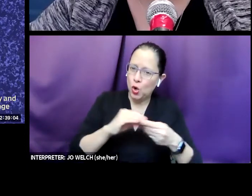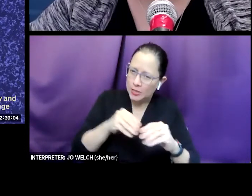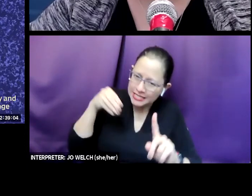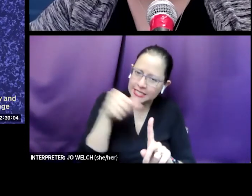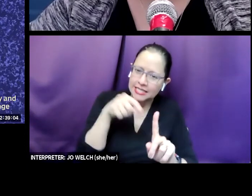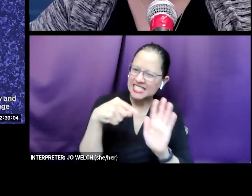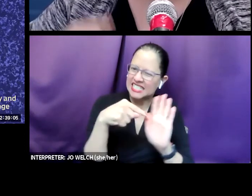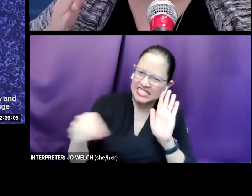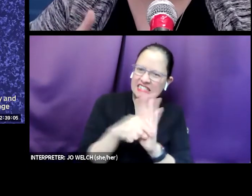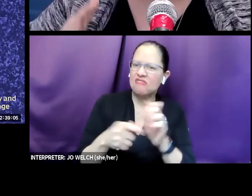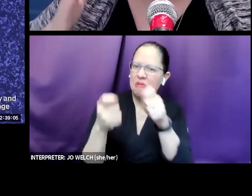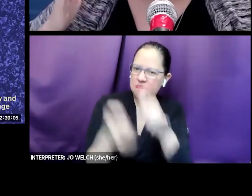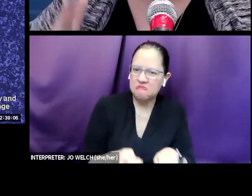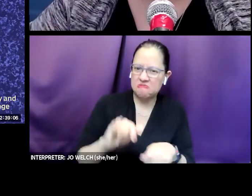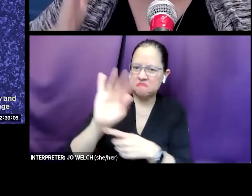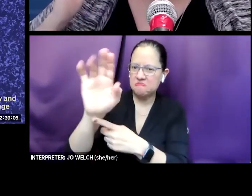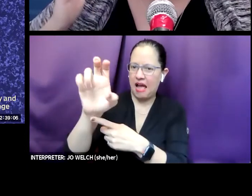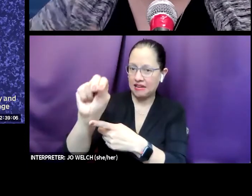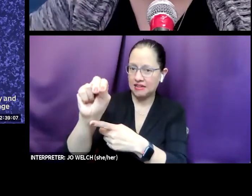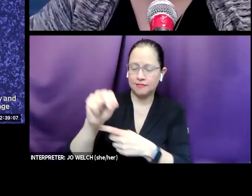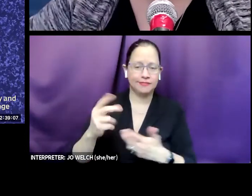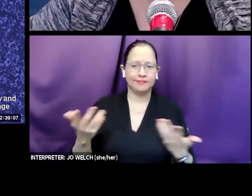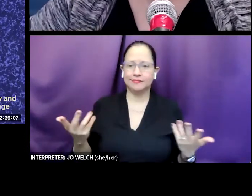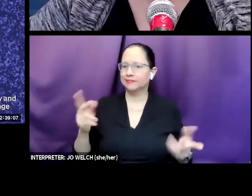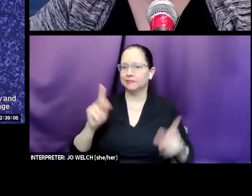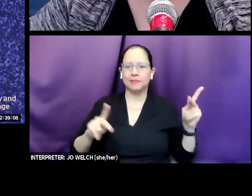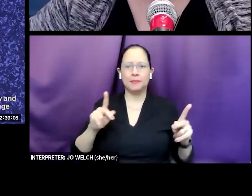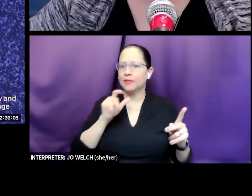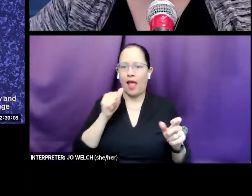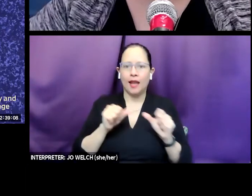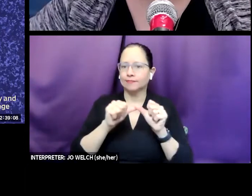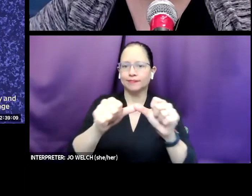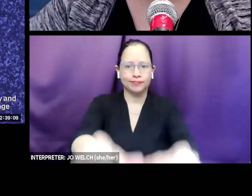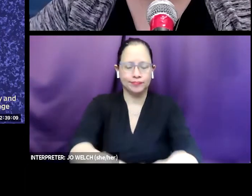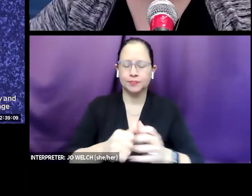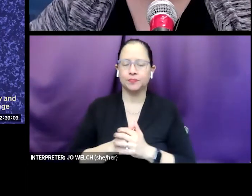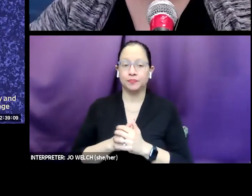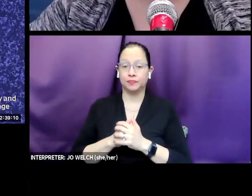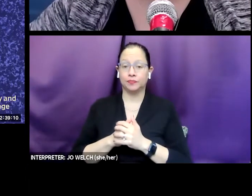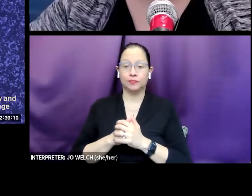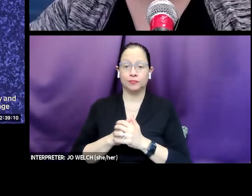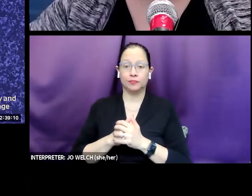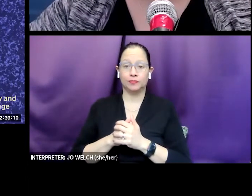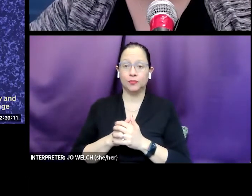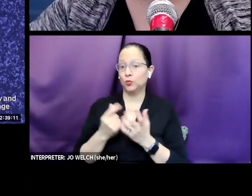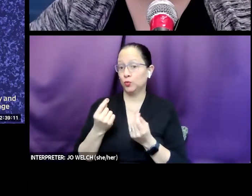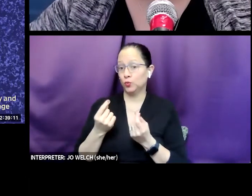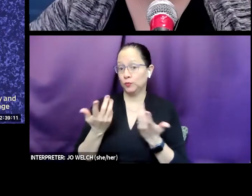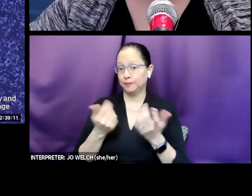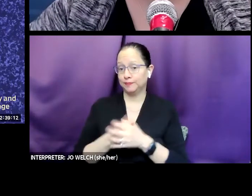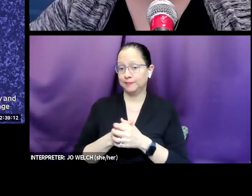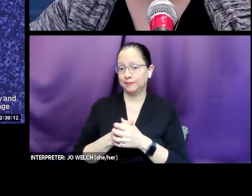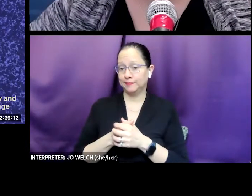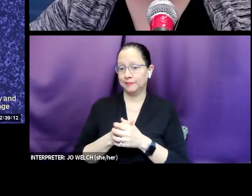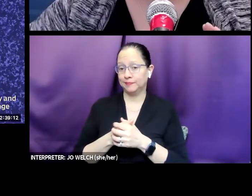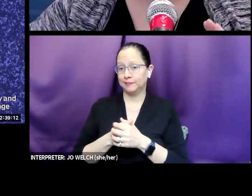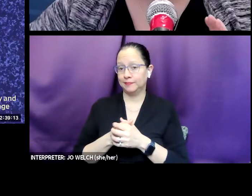and it just wasn't hitting.